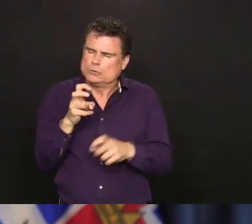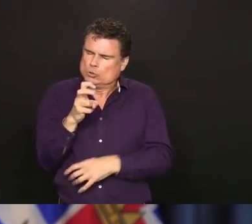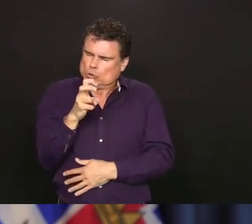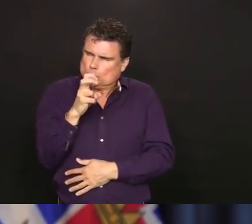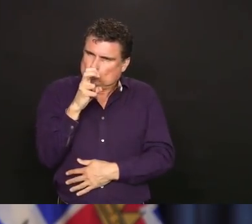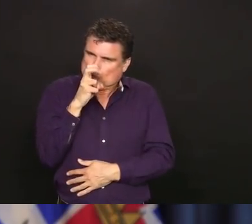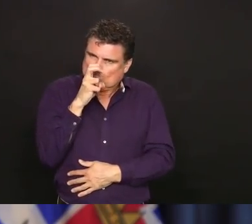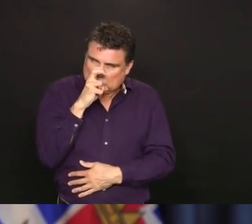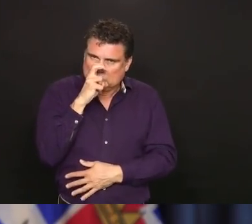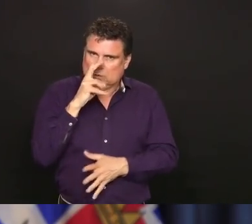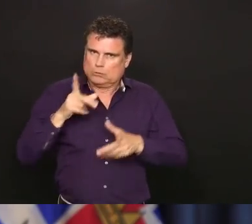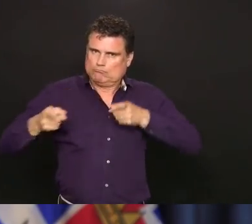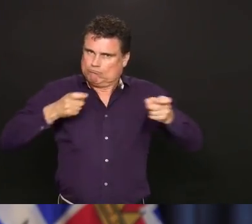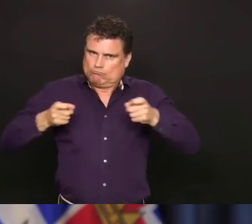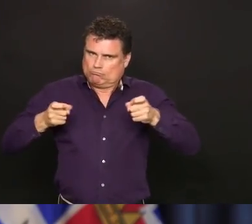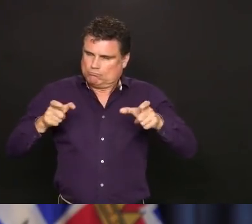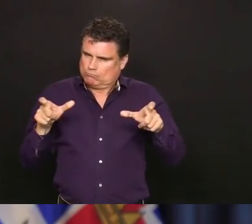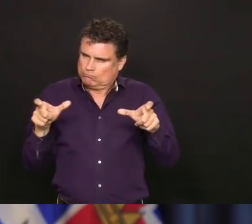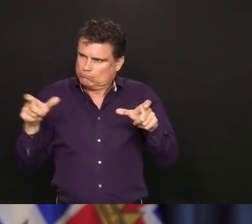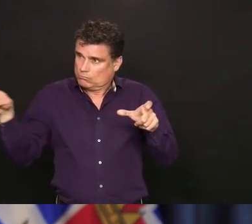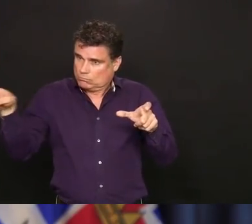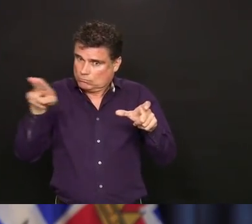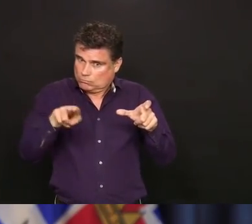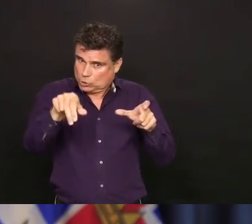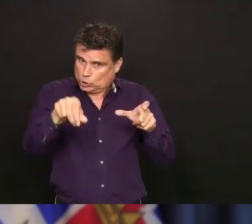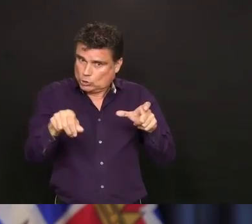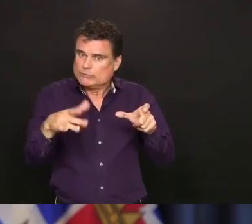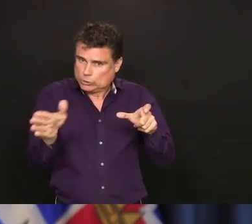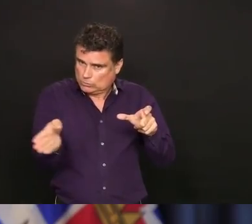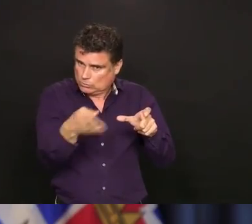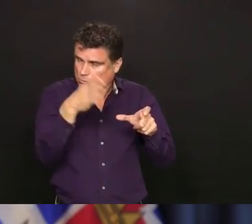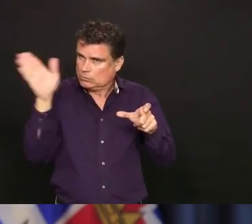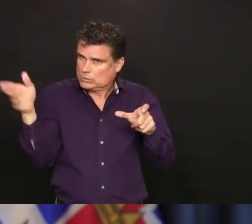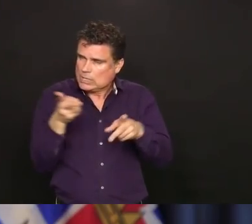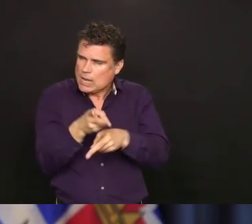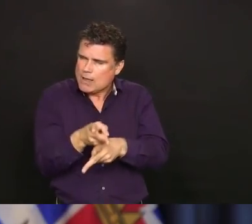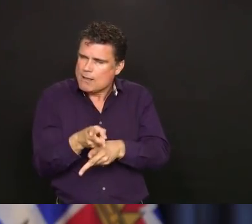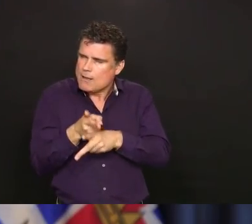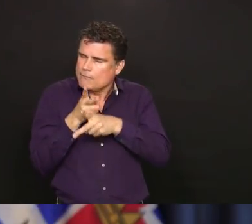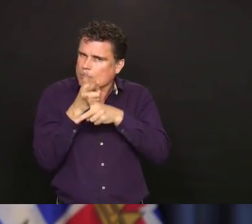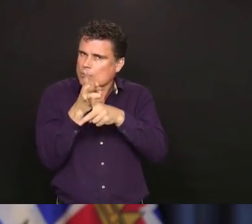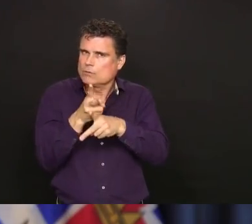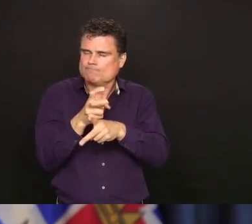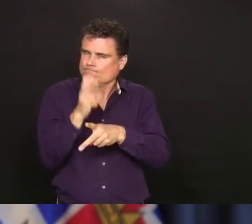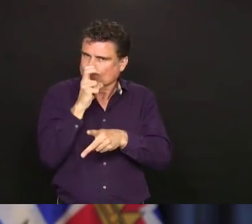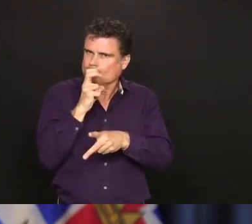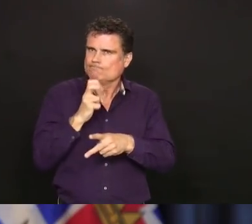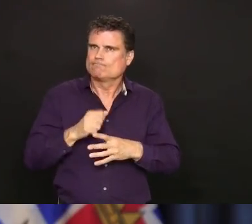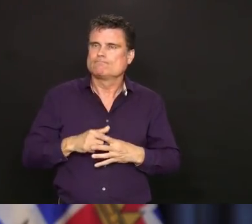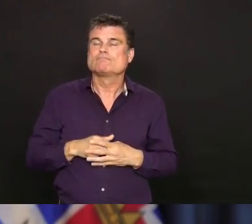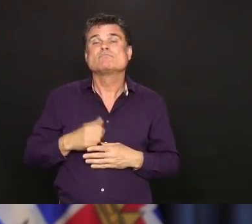British Columbia, because we have now, a significant challenge. And people, all of them, need that surgery and so